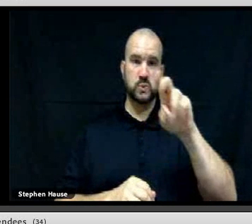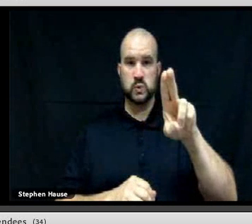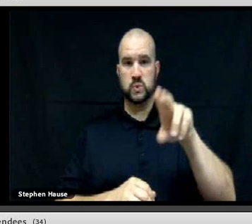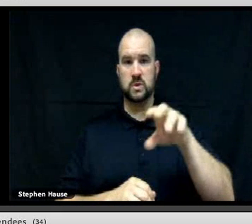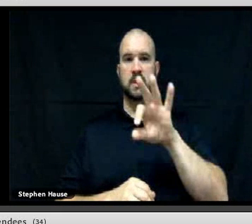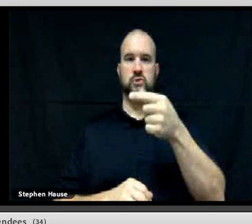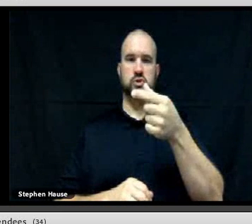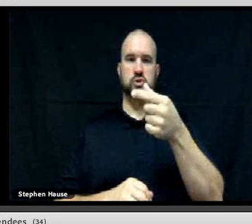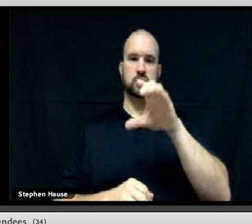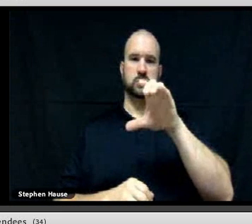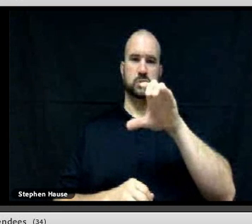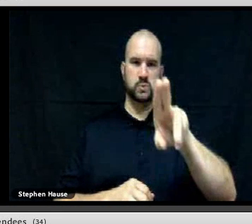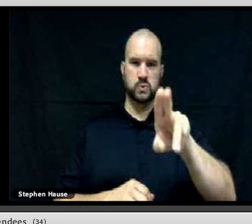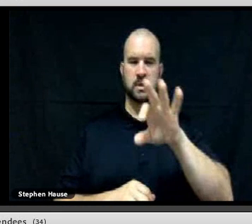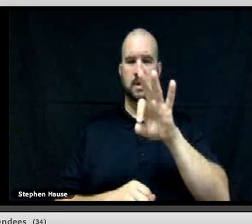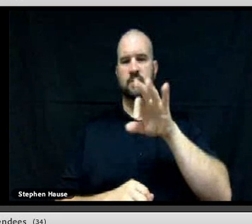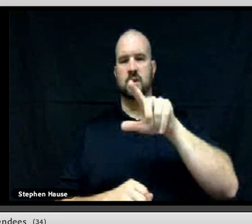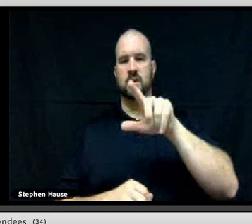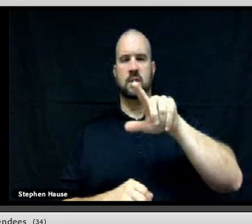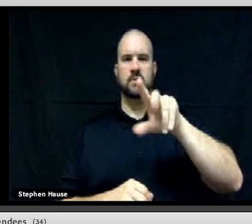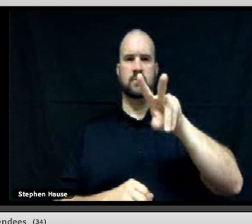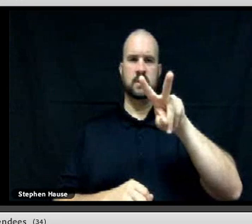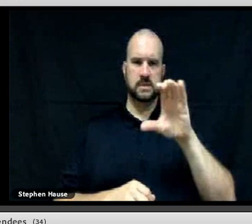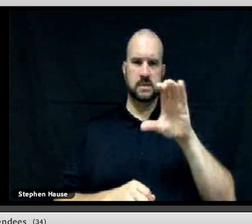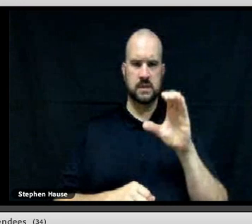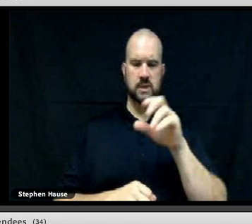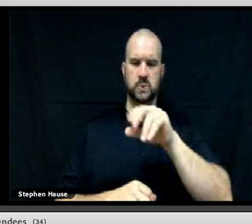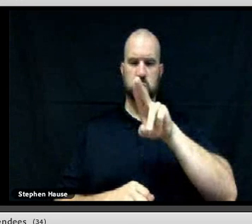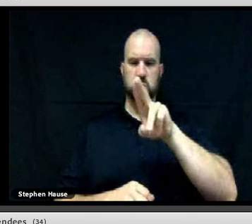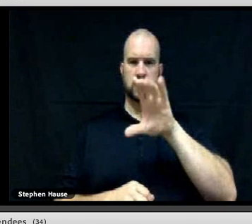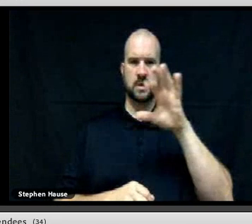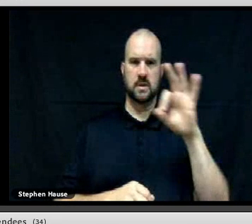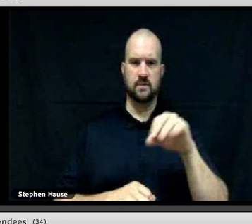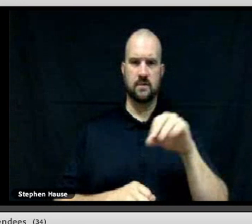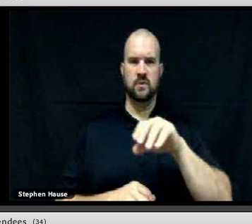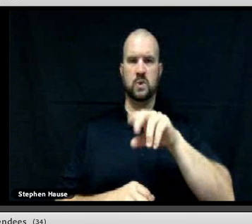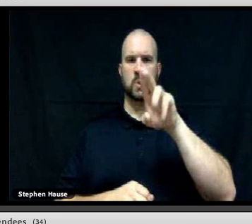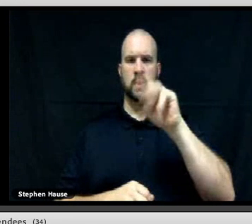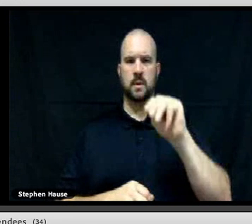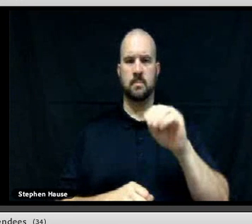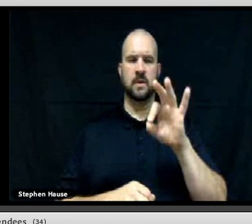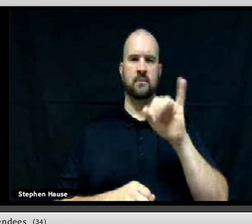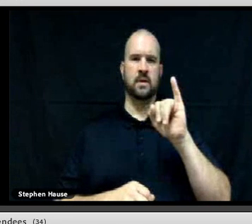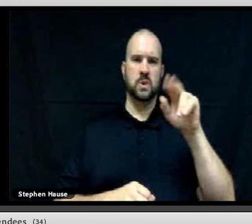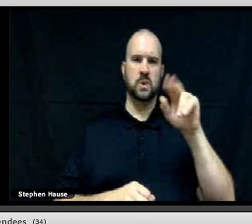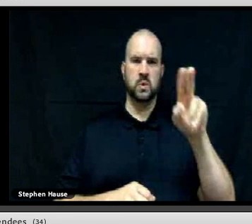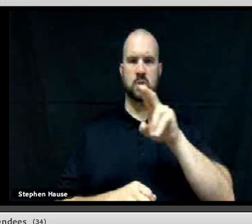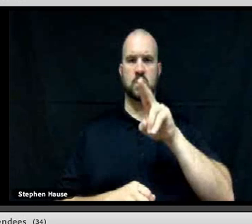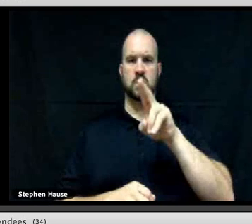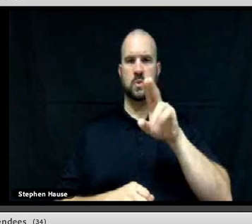FLVC, uh, USF, University of Miami, FIU, UF, USF, the New College of Florida,